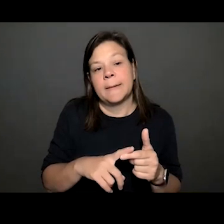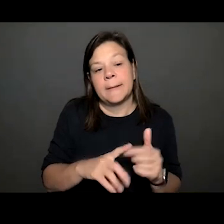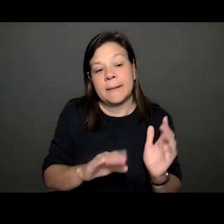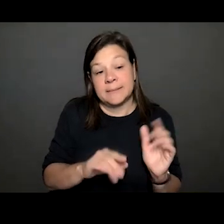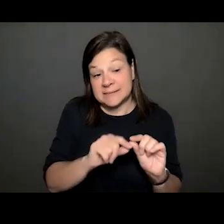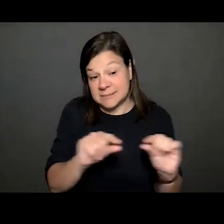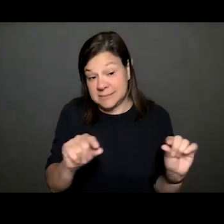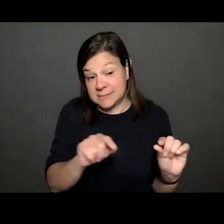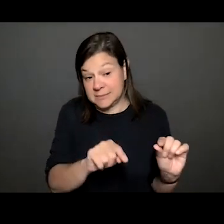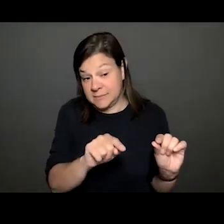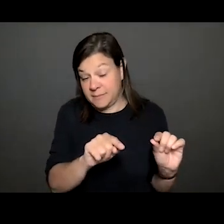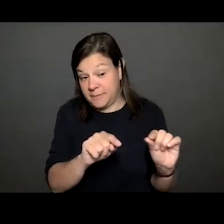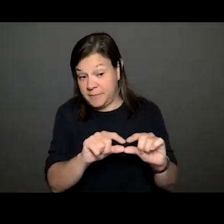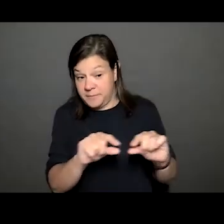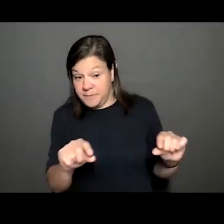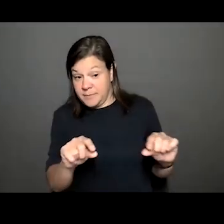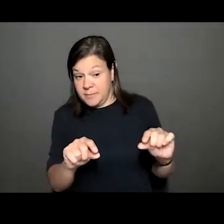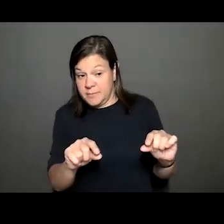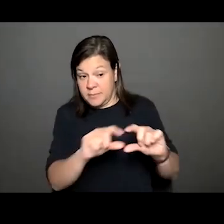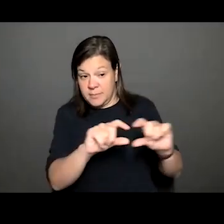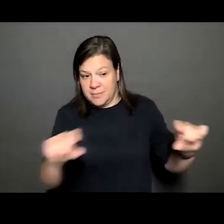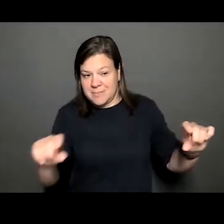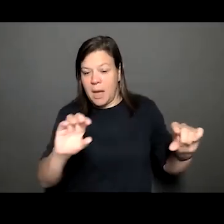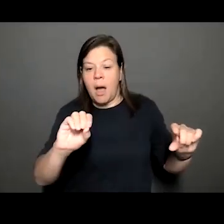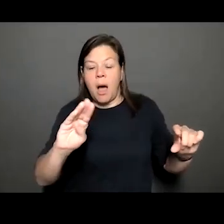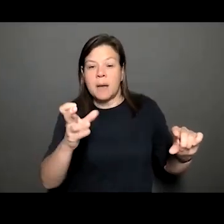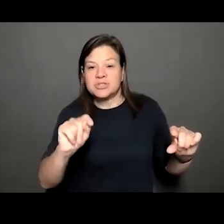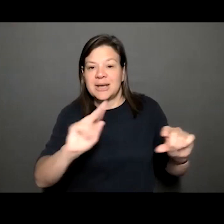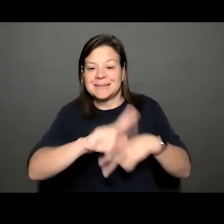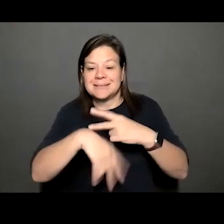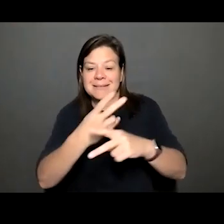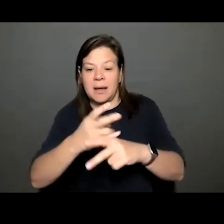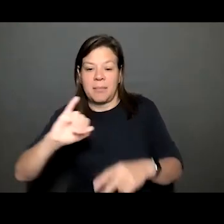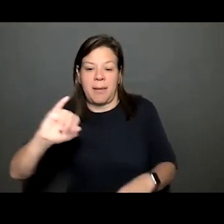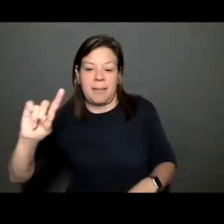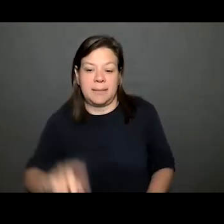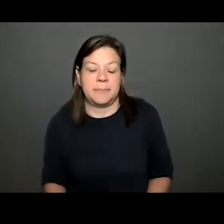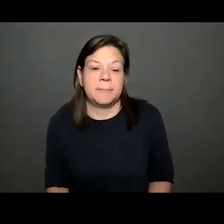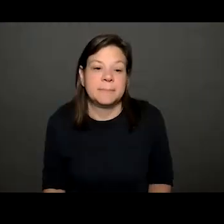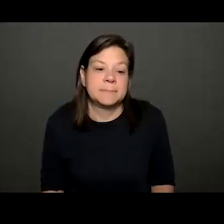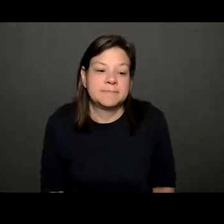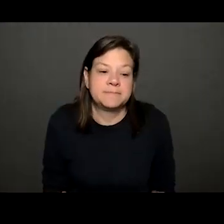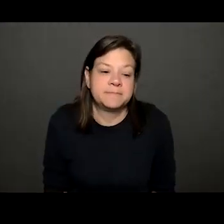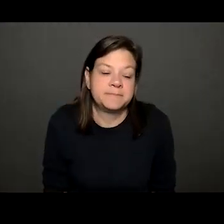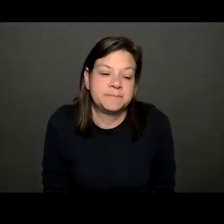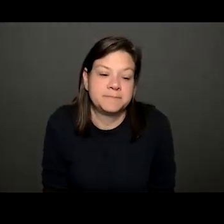AND THEN WE HAVE THE CAMP OBJECT I.D. THAT WE ARE